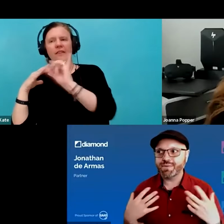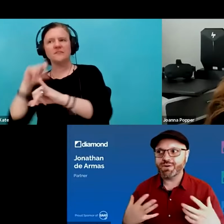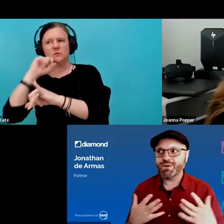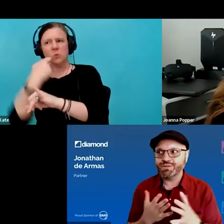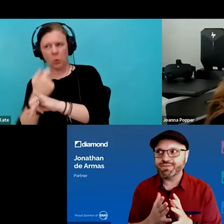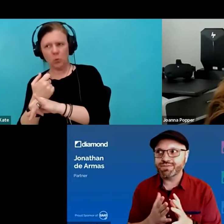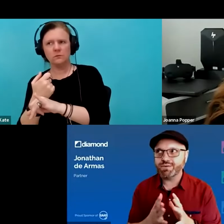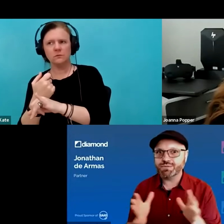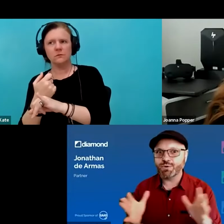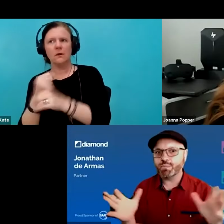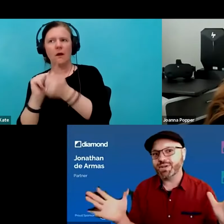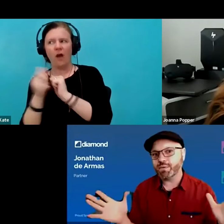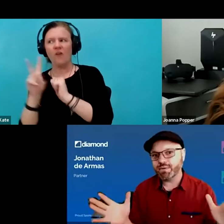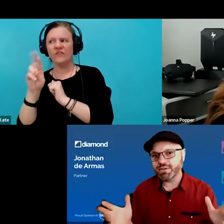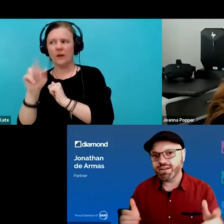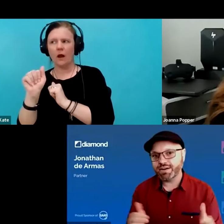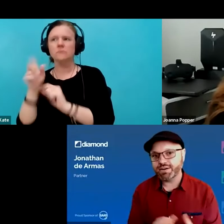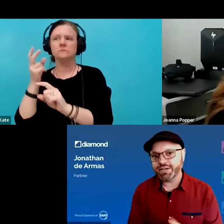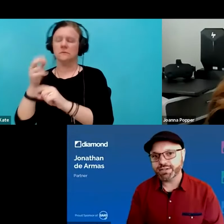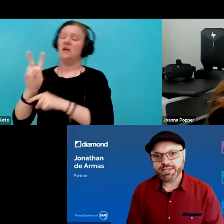about all of what's opened up in that area.